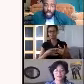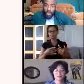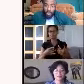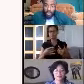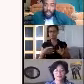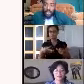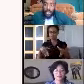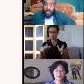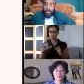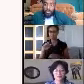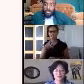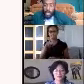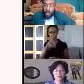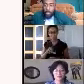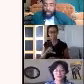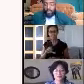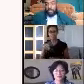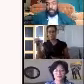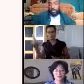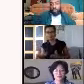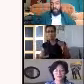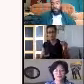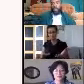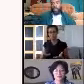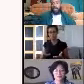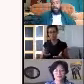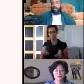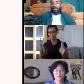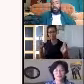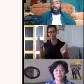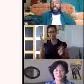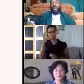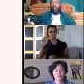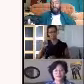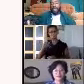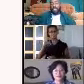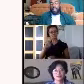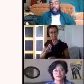about, that groups talk about. But I think it's really important that we also back that